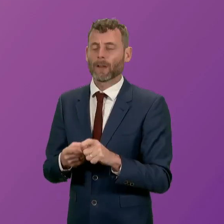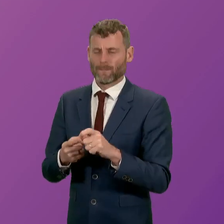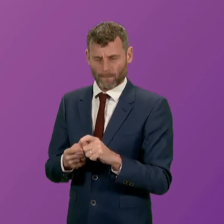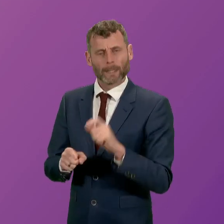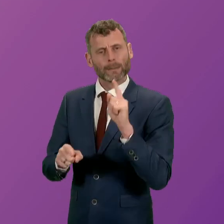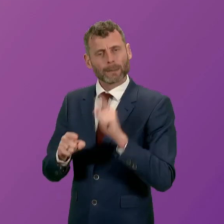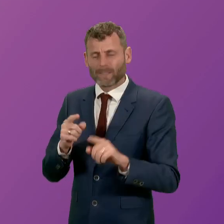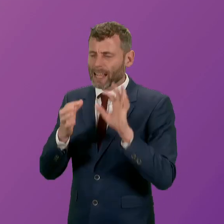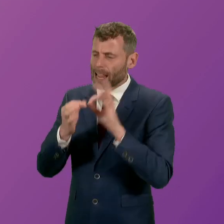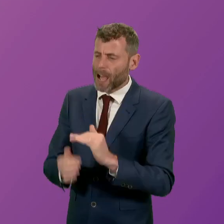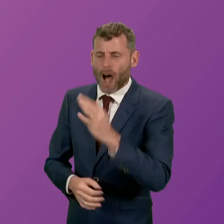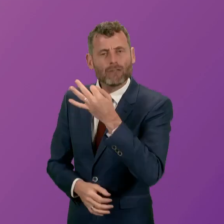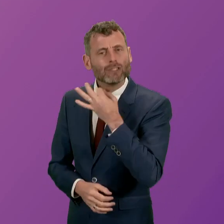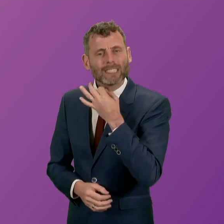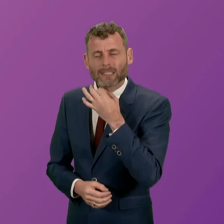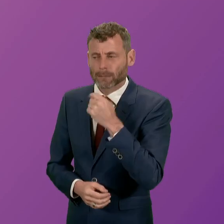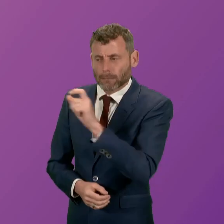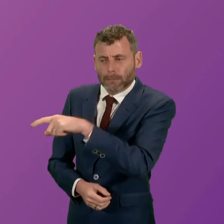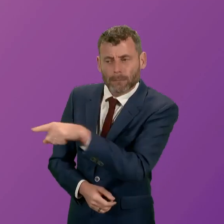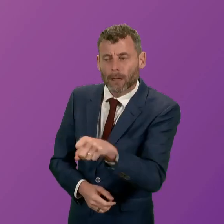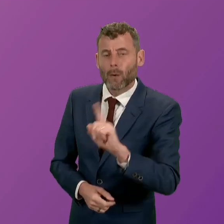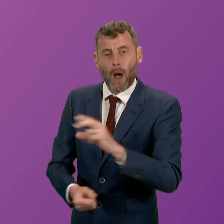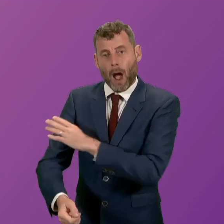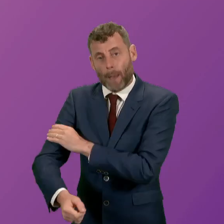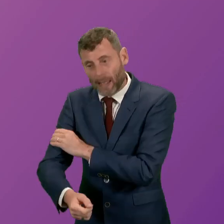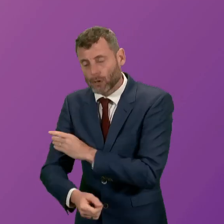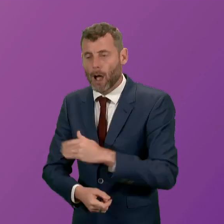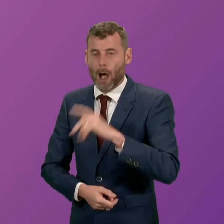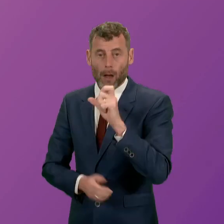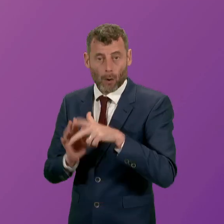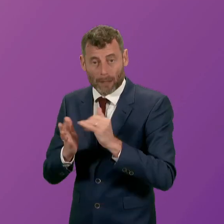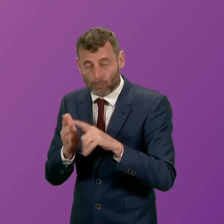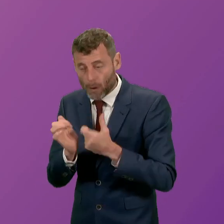factors such as high blood pressure, high cholesterol, obesity and smoking, but there